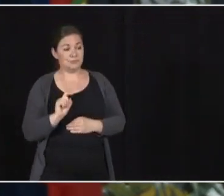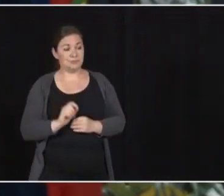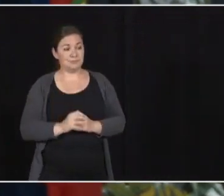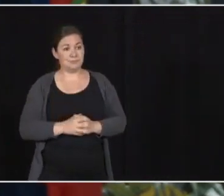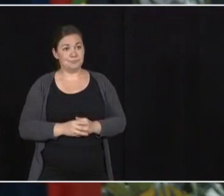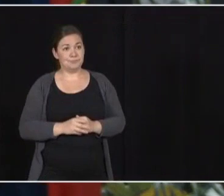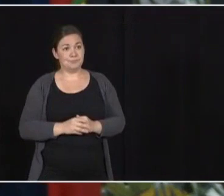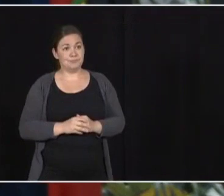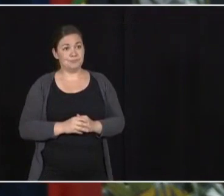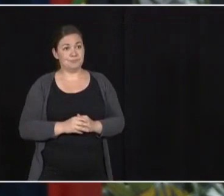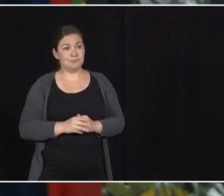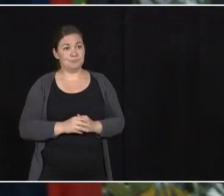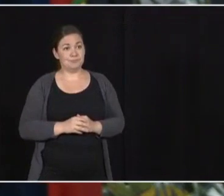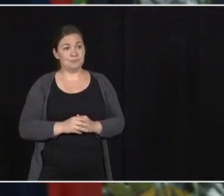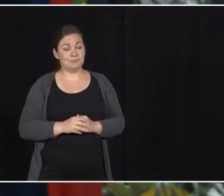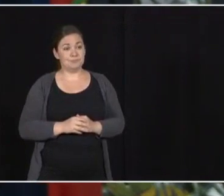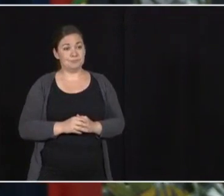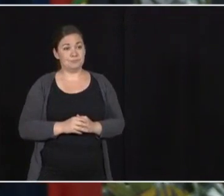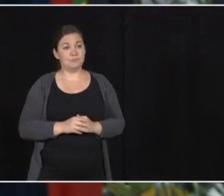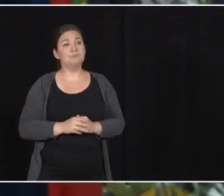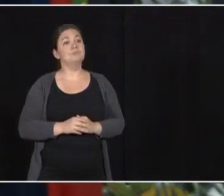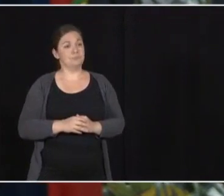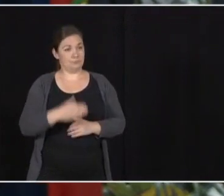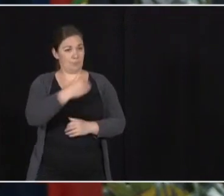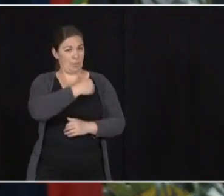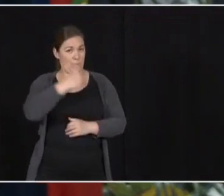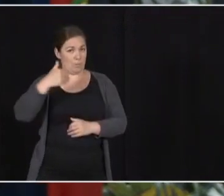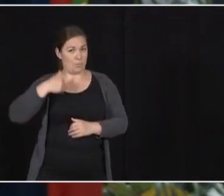Next question comes from Brian from the Toronto. Please go ahead.